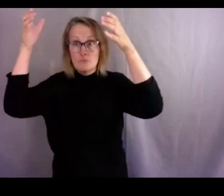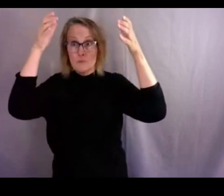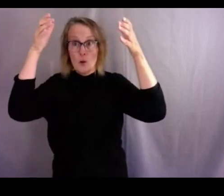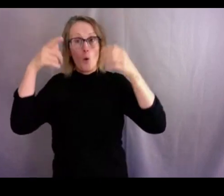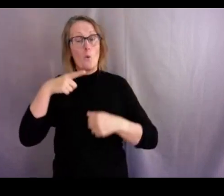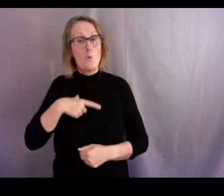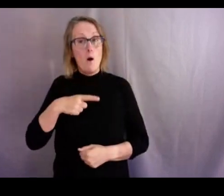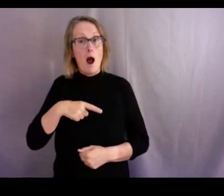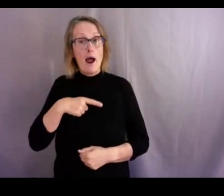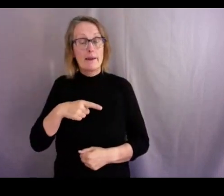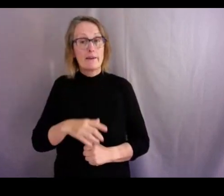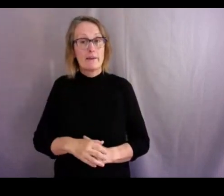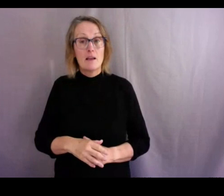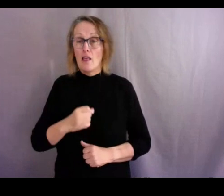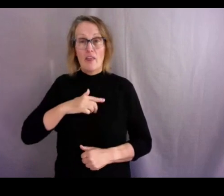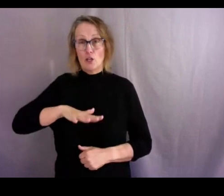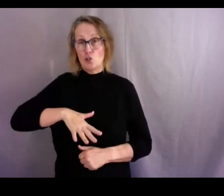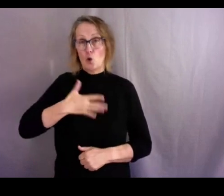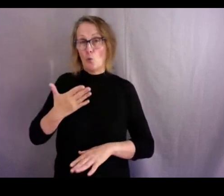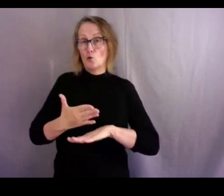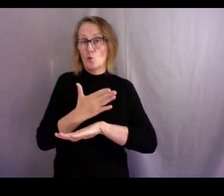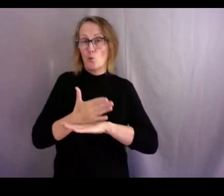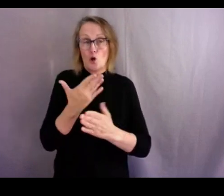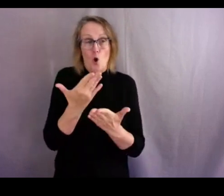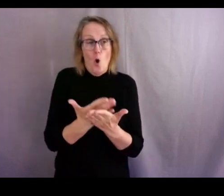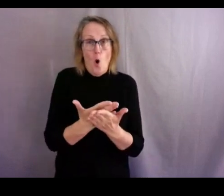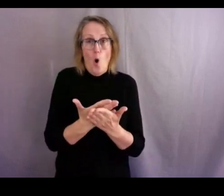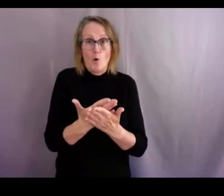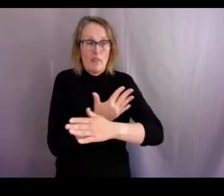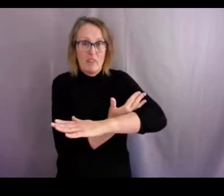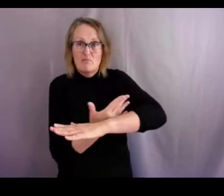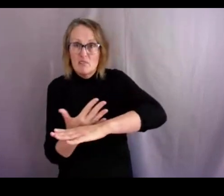on the plantations for a former slave owners.